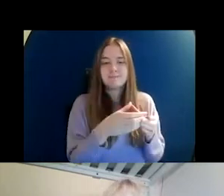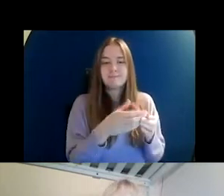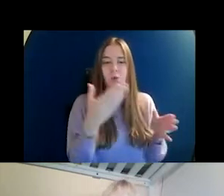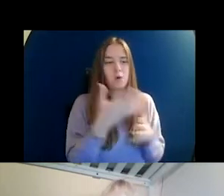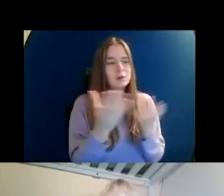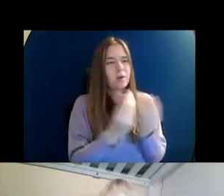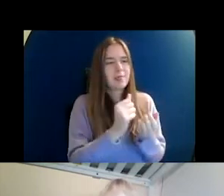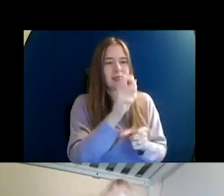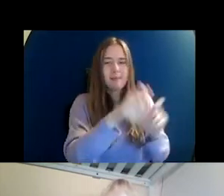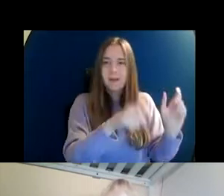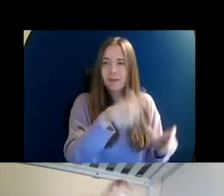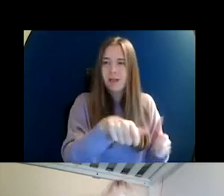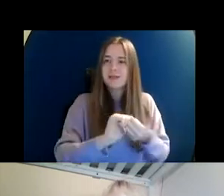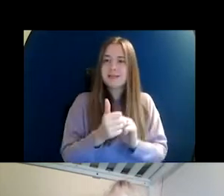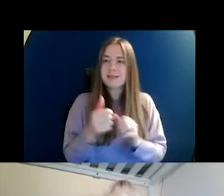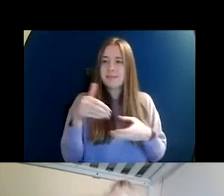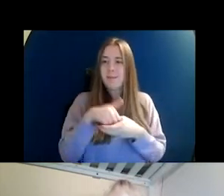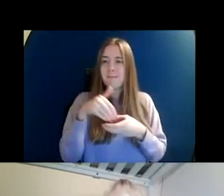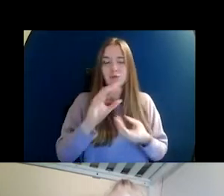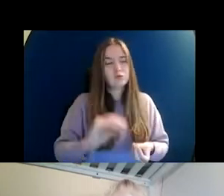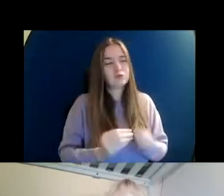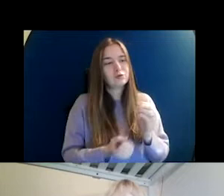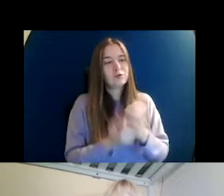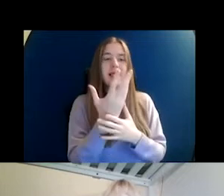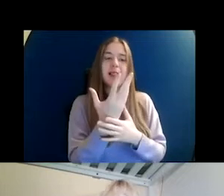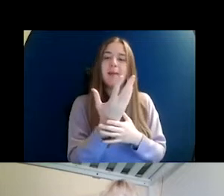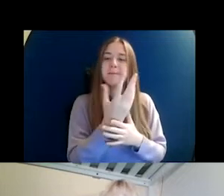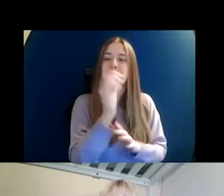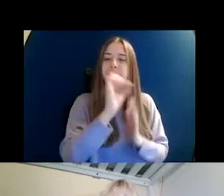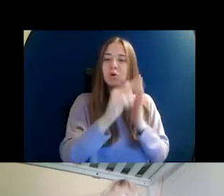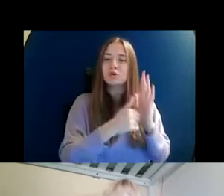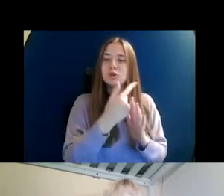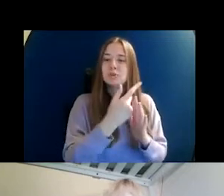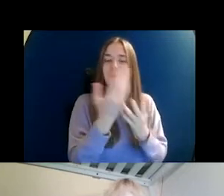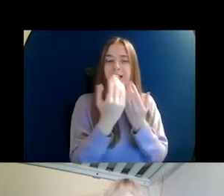and other team members to develop their projects to be more climate neutral and socially sustainable.